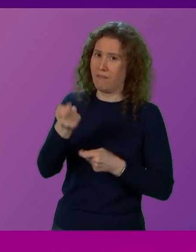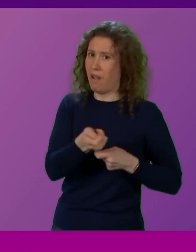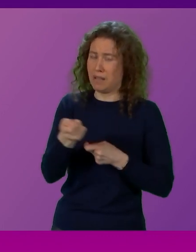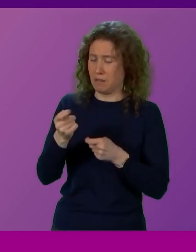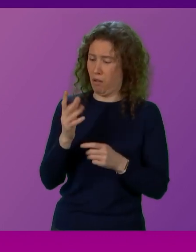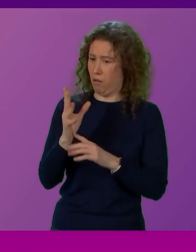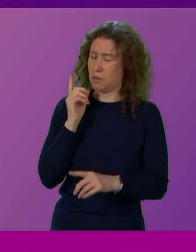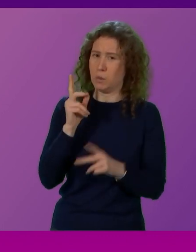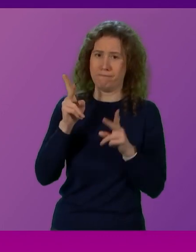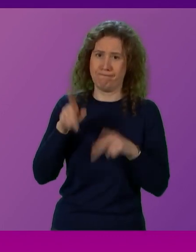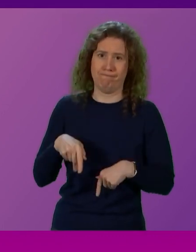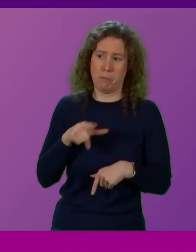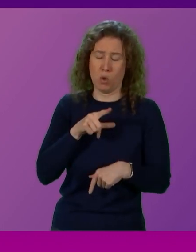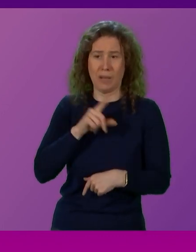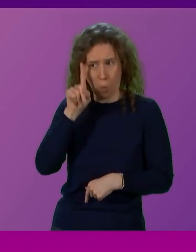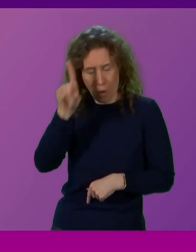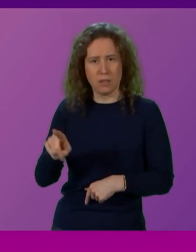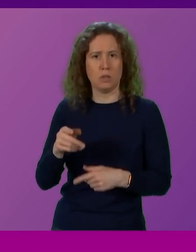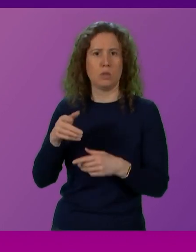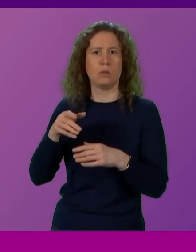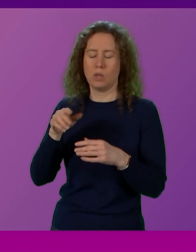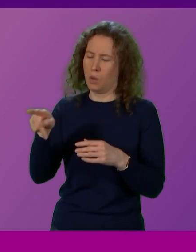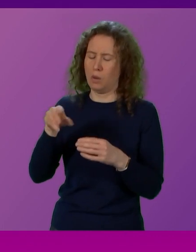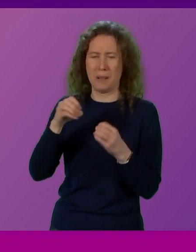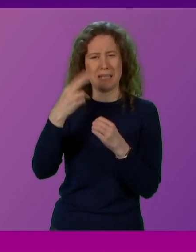I hope that the First Minister will join me in paying tribute to Barry and will support